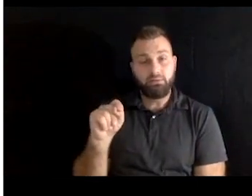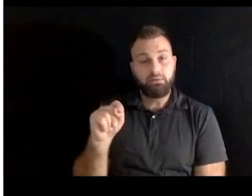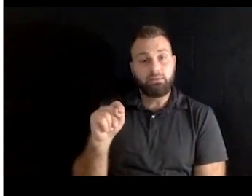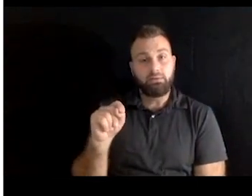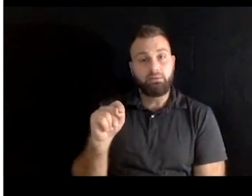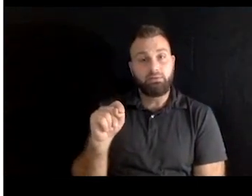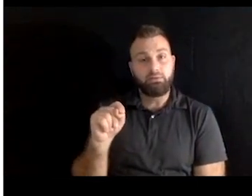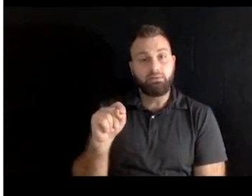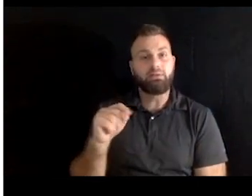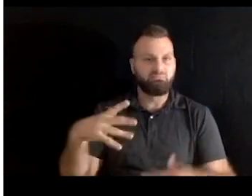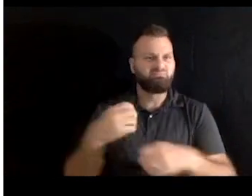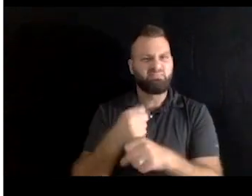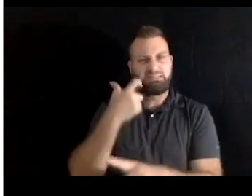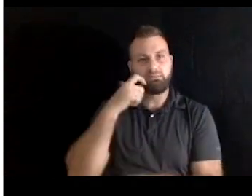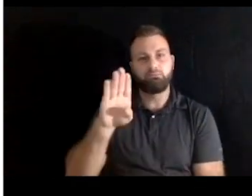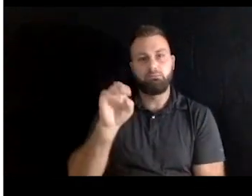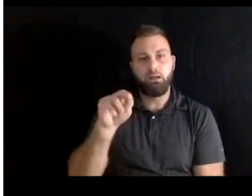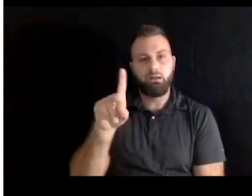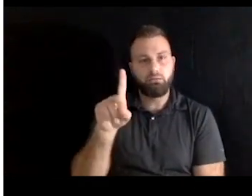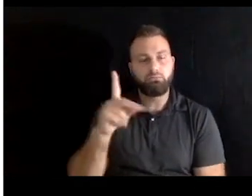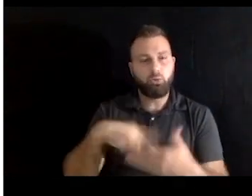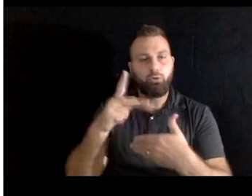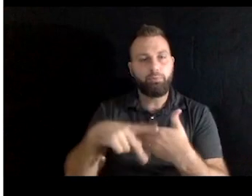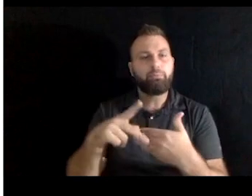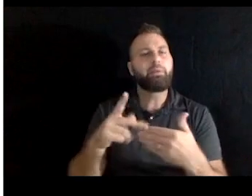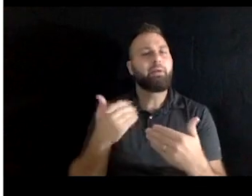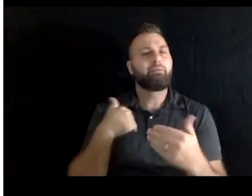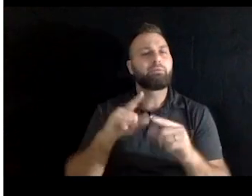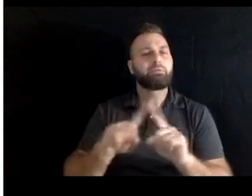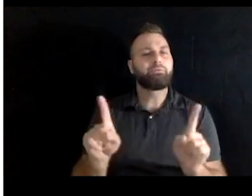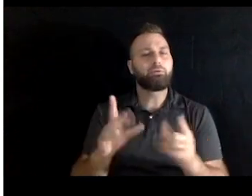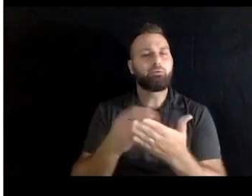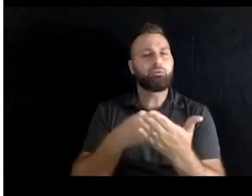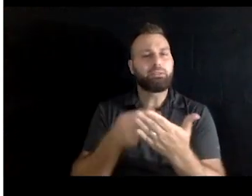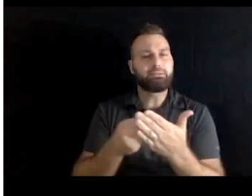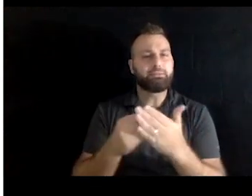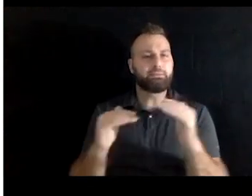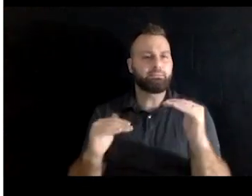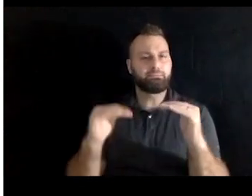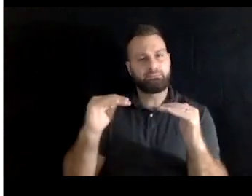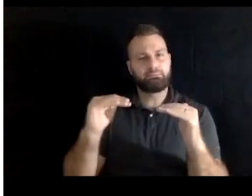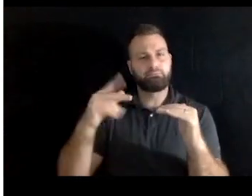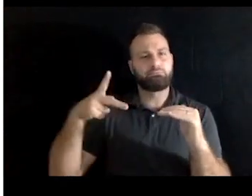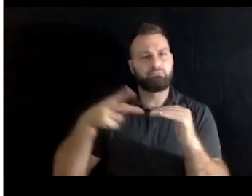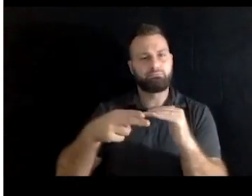but let's use a different earnings cut off. So that means basically letting this